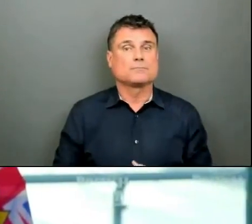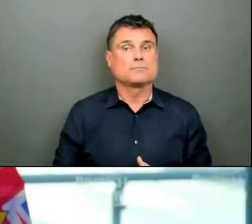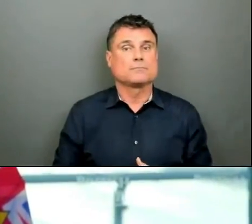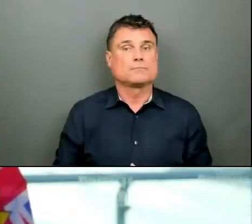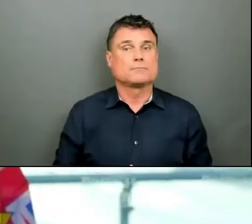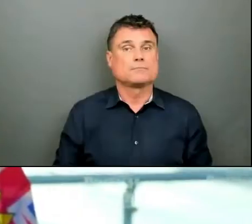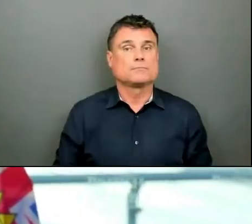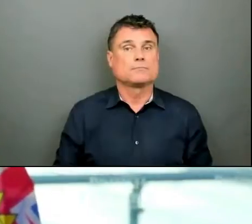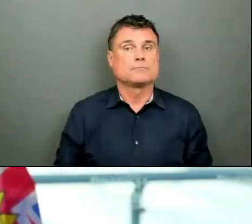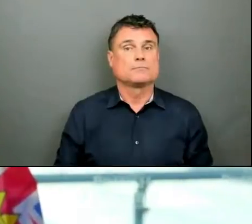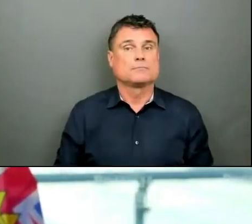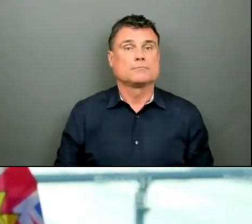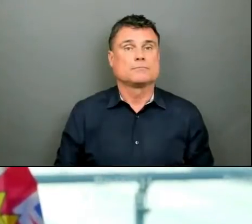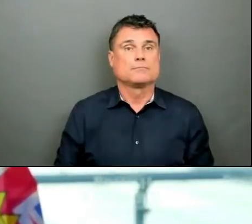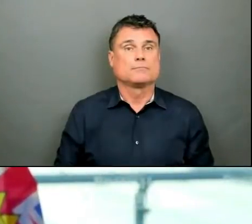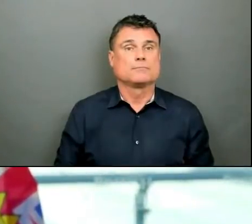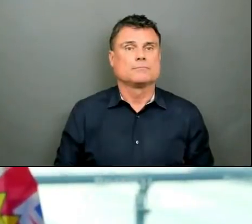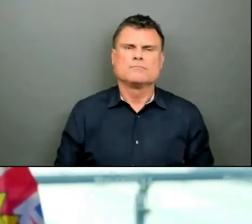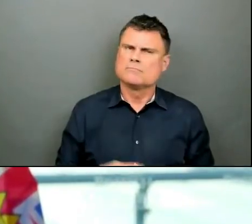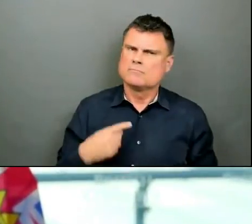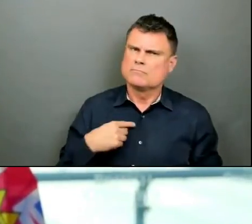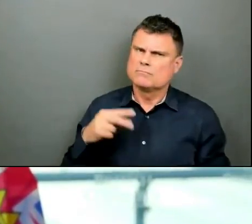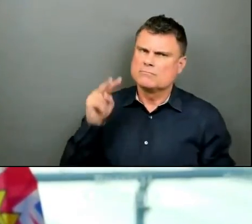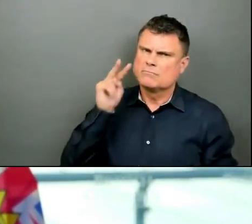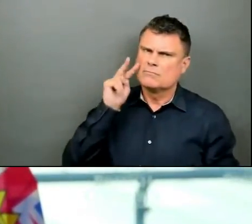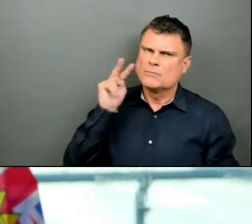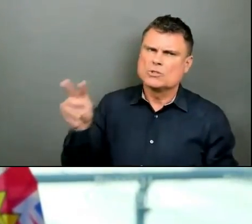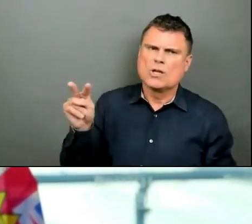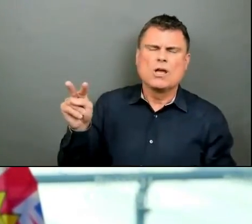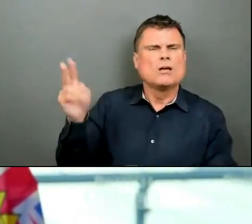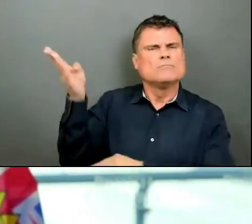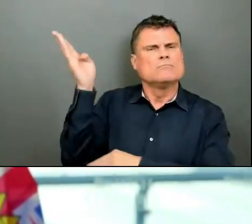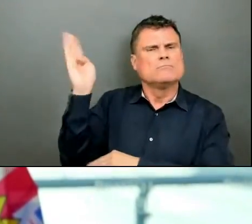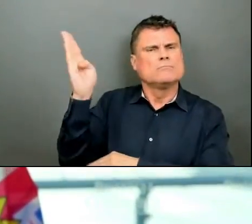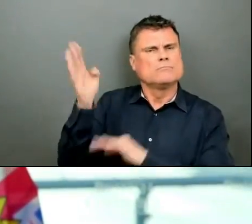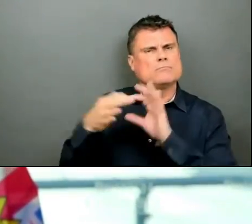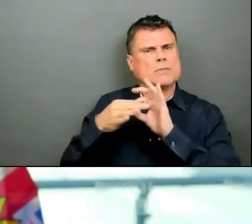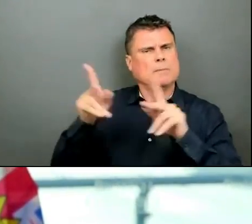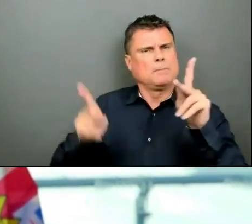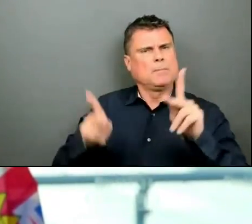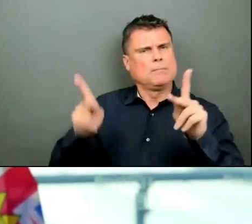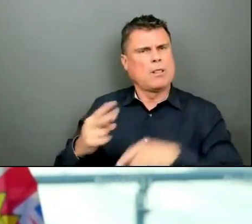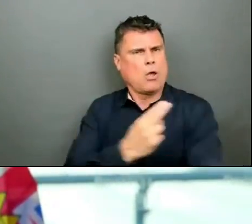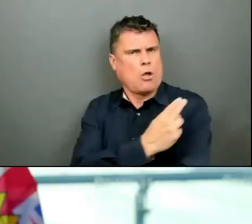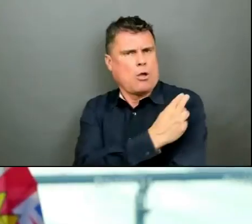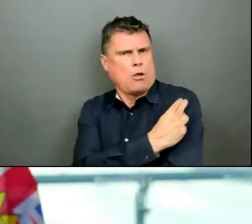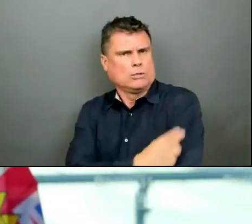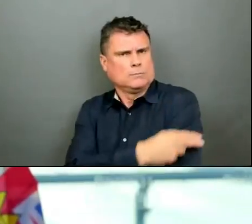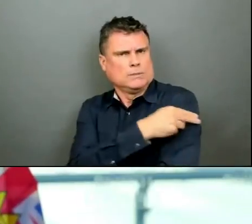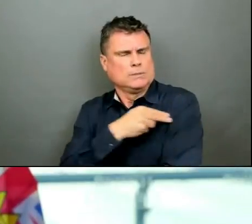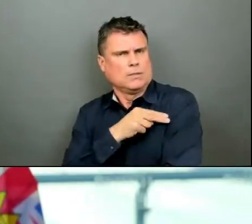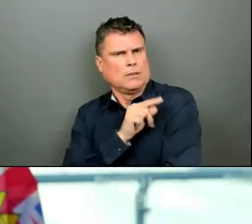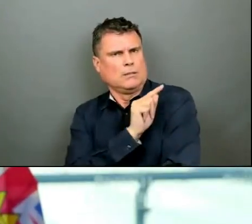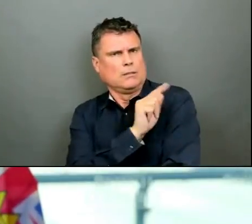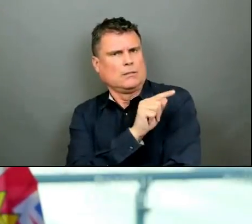We saw a presentation today on hospitalizatio ns, and I'm trying to understand